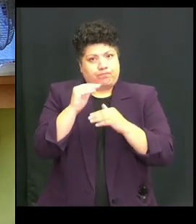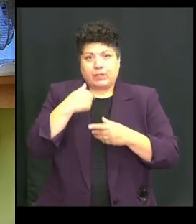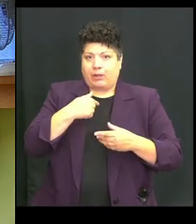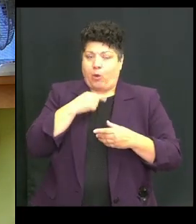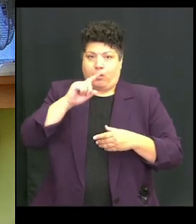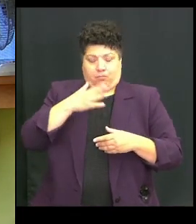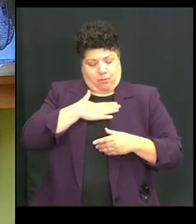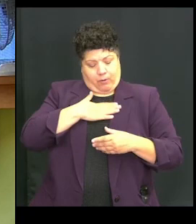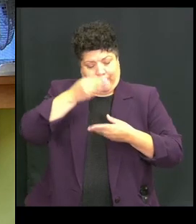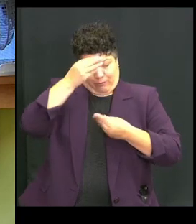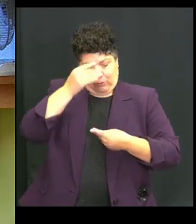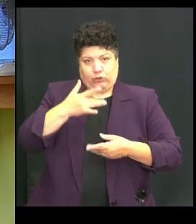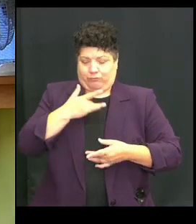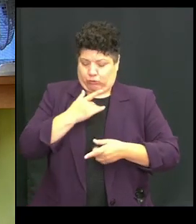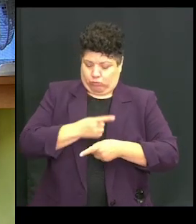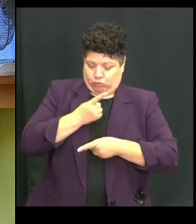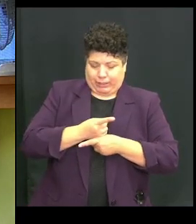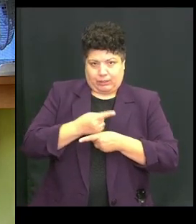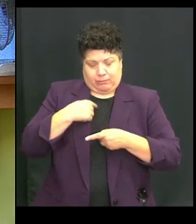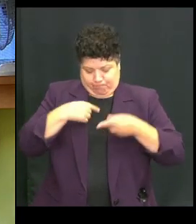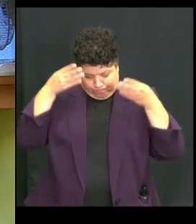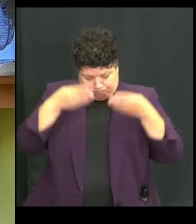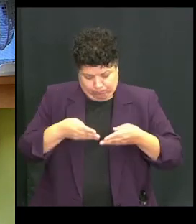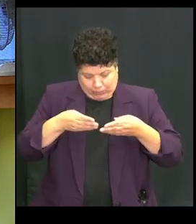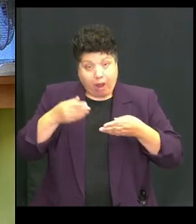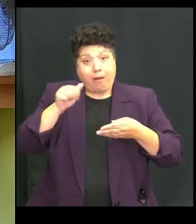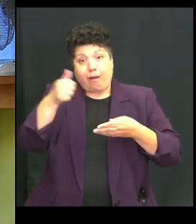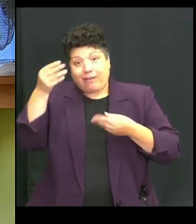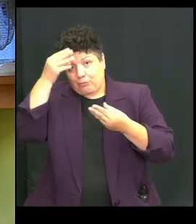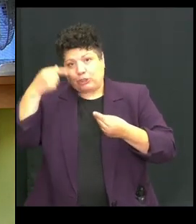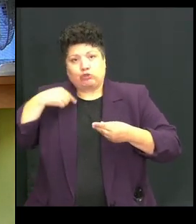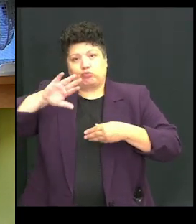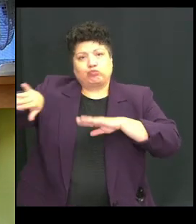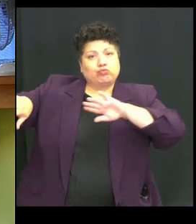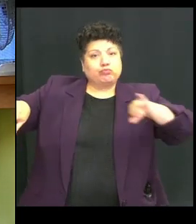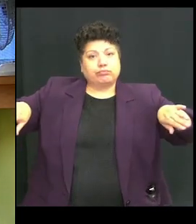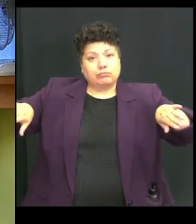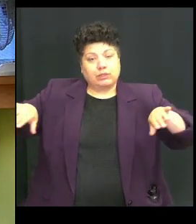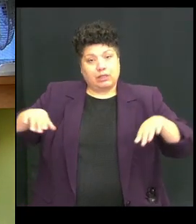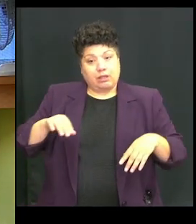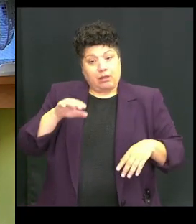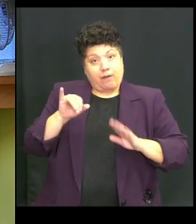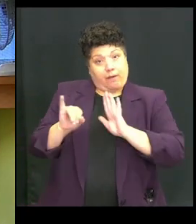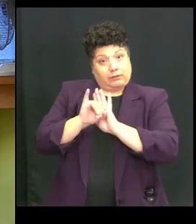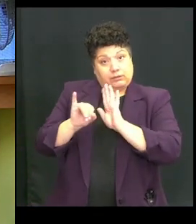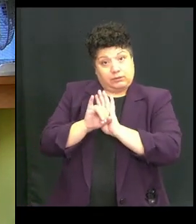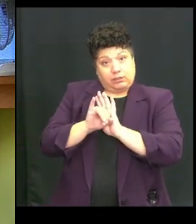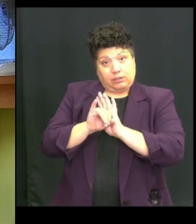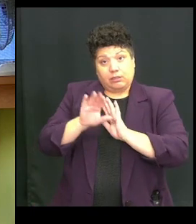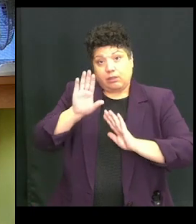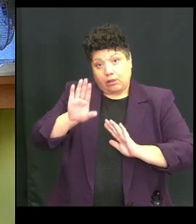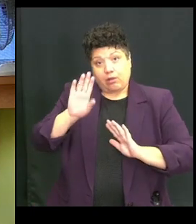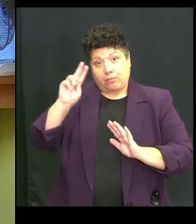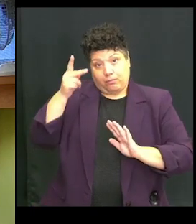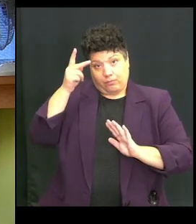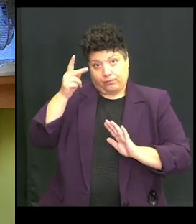As the importance of those identities increase with polarization, so too does the importance of selective exposure.